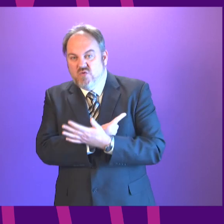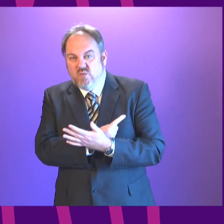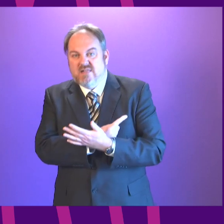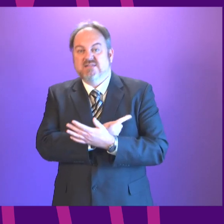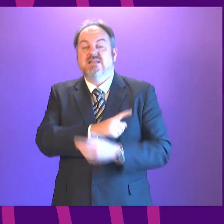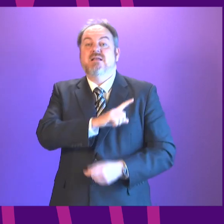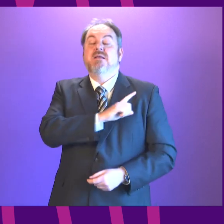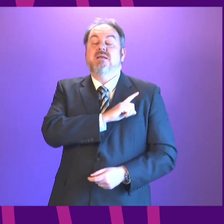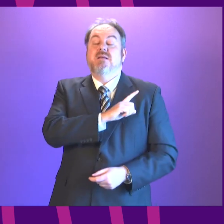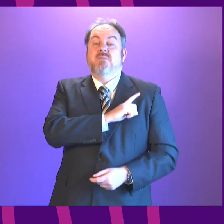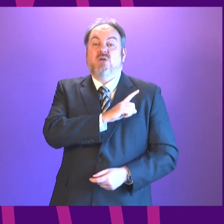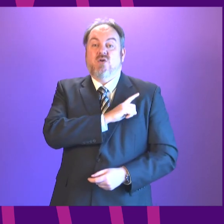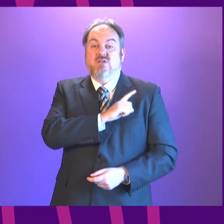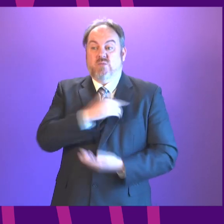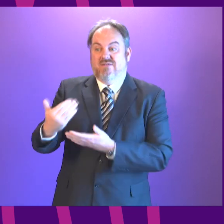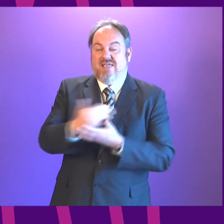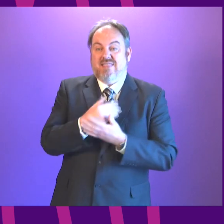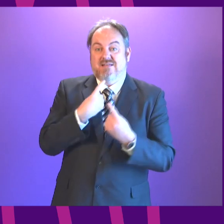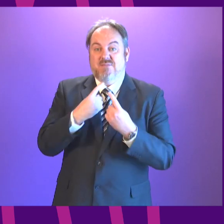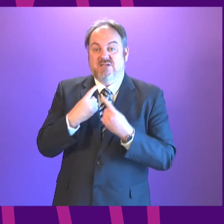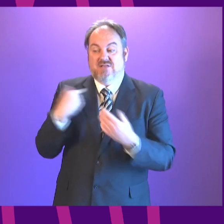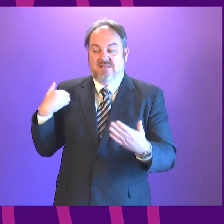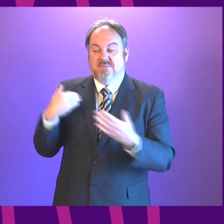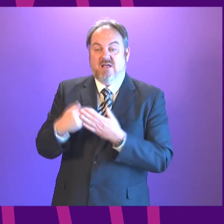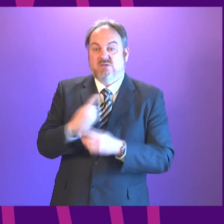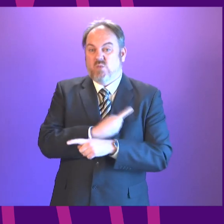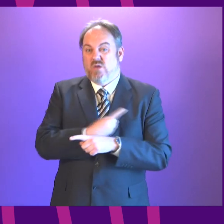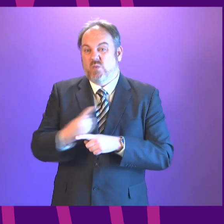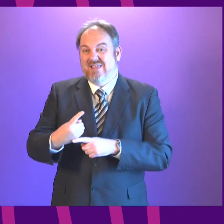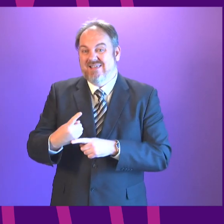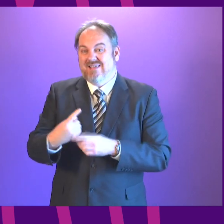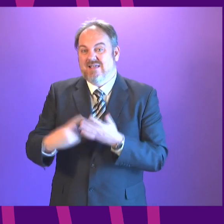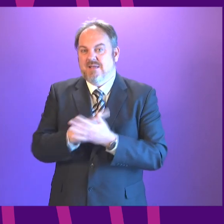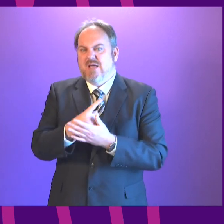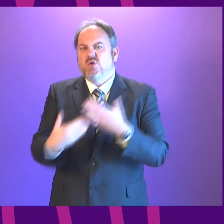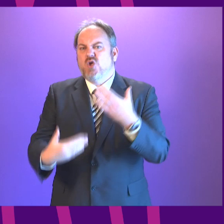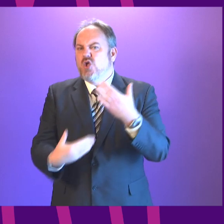received over the past eight days or so about the presence and impact of a new variant of